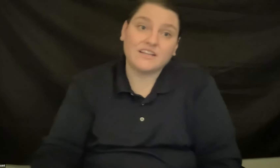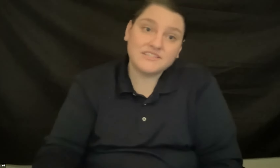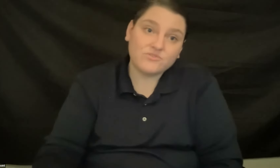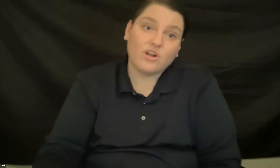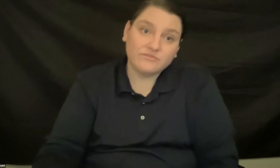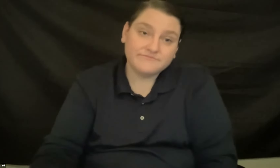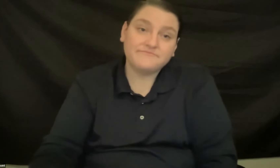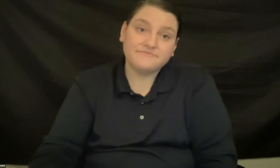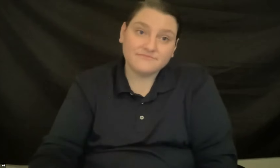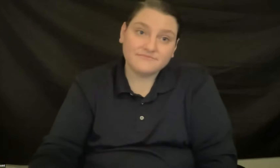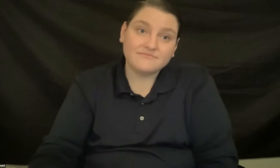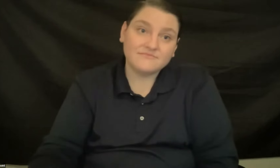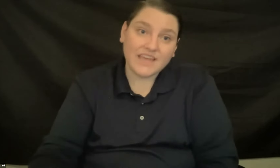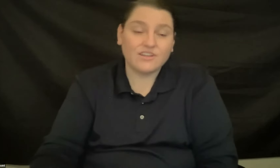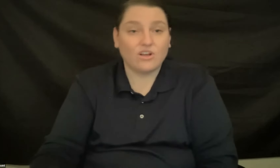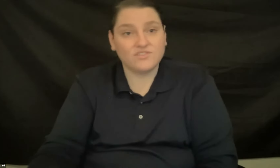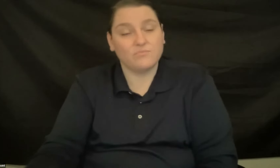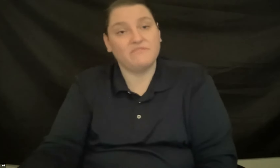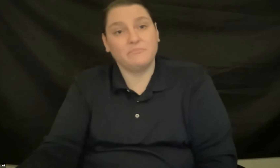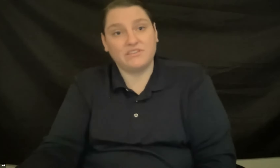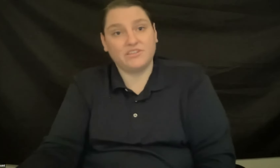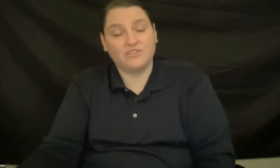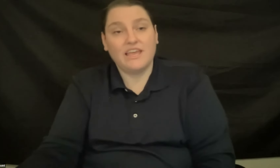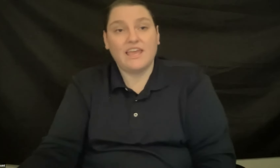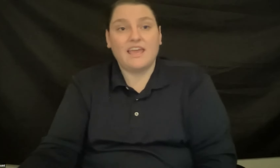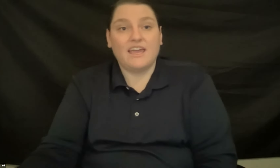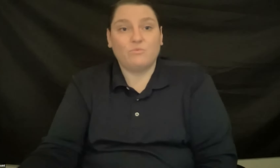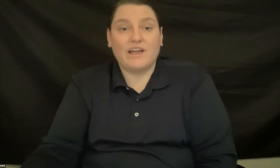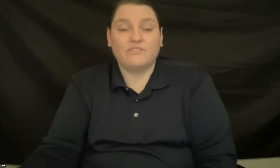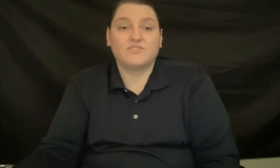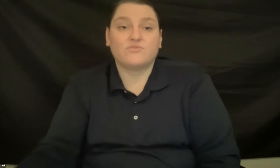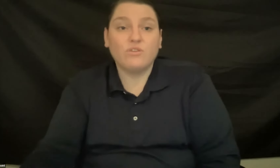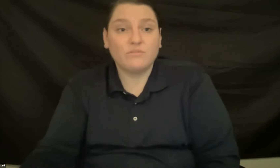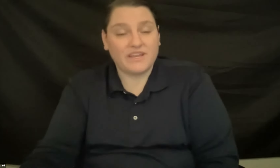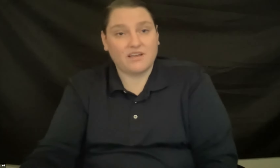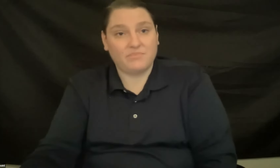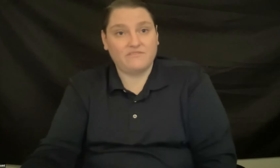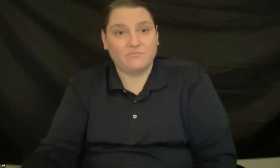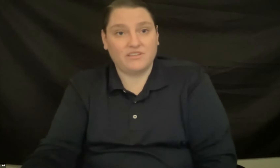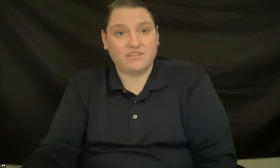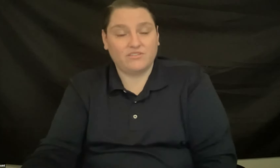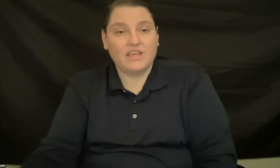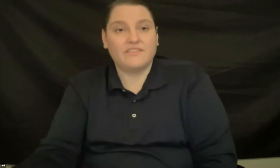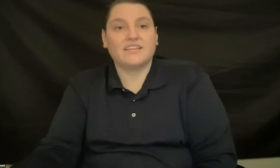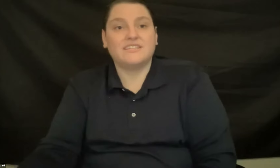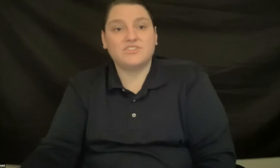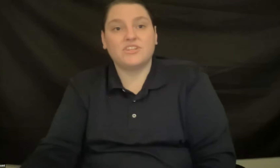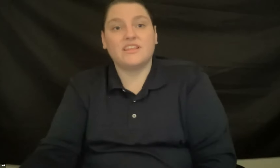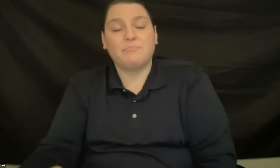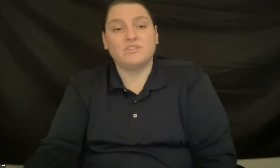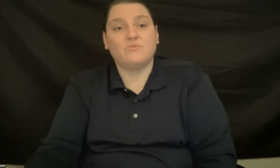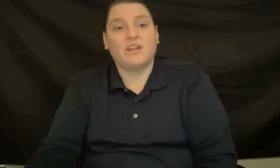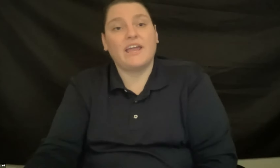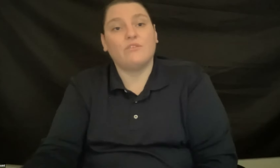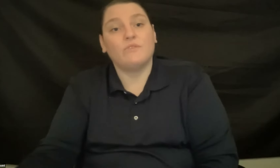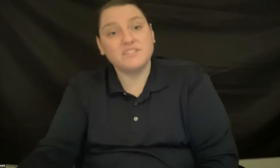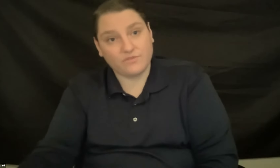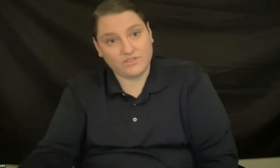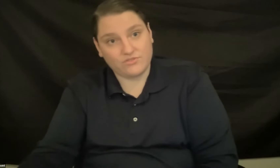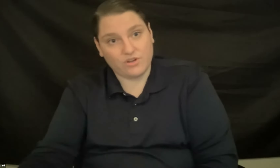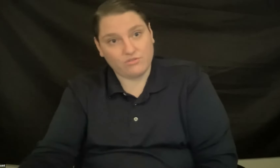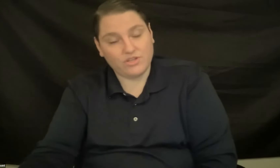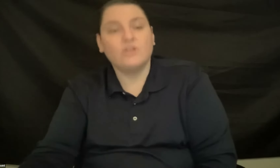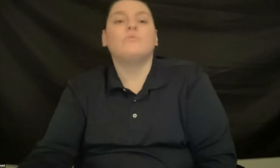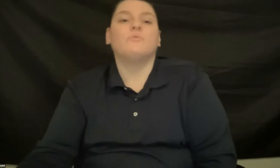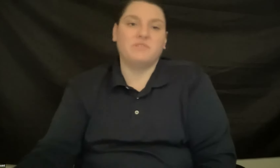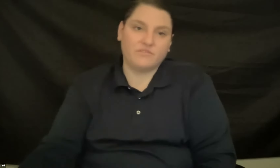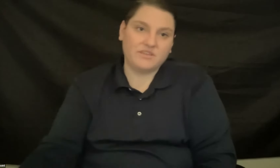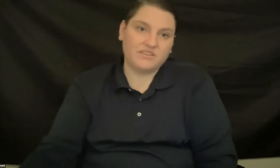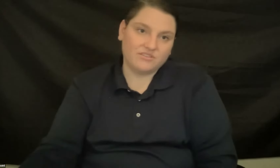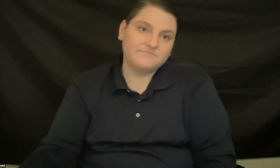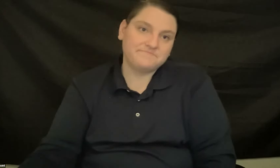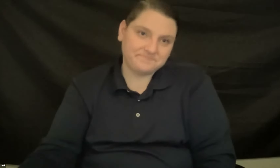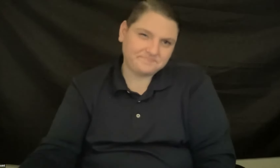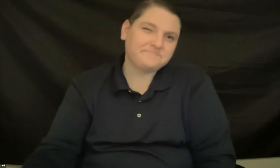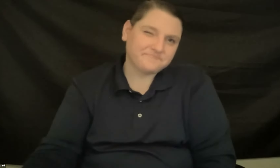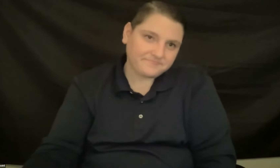I'm not sure if there's a clear genetic link for stroke. But the risk factors can vary. So, high blood pressure for example can be genetic.